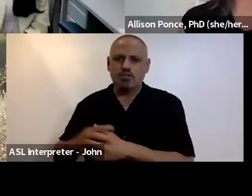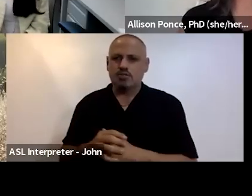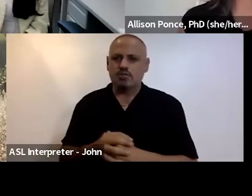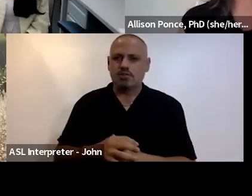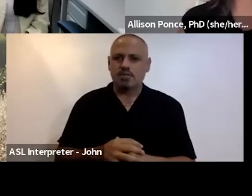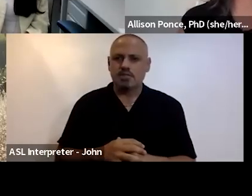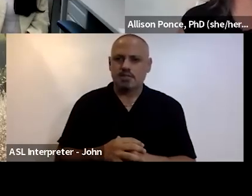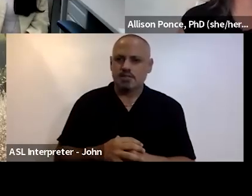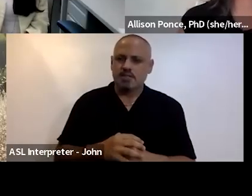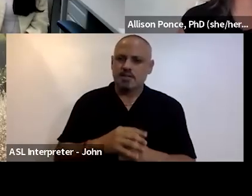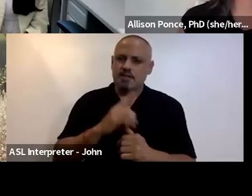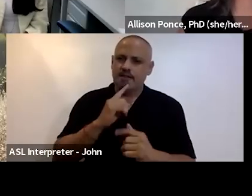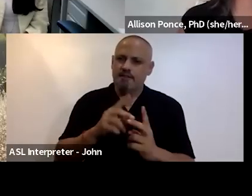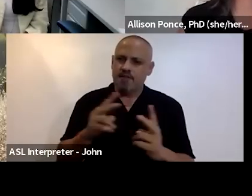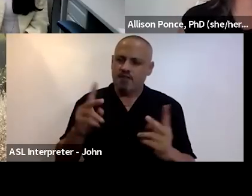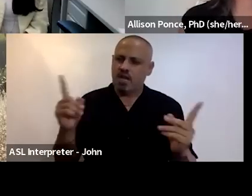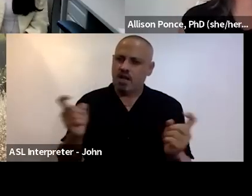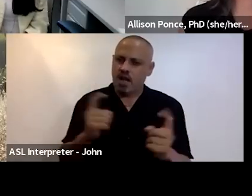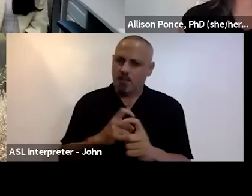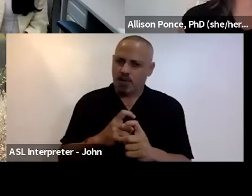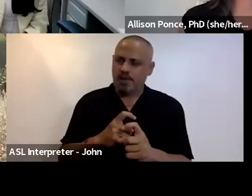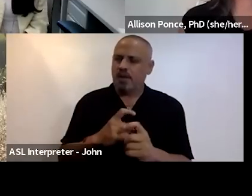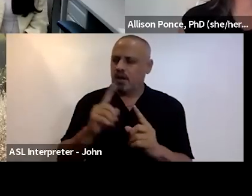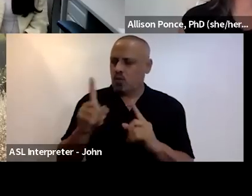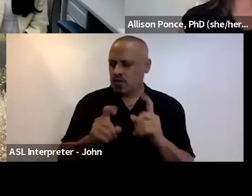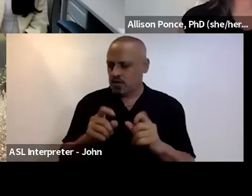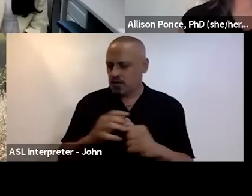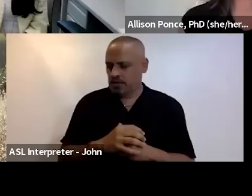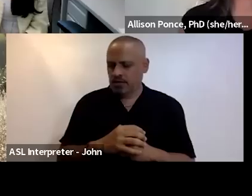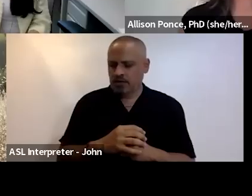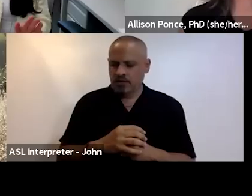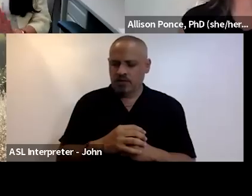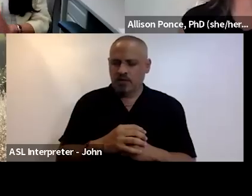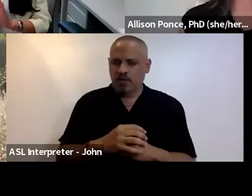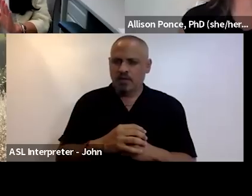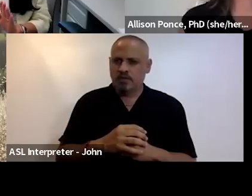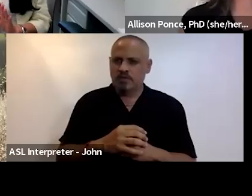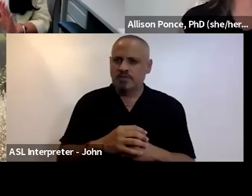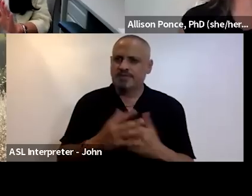to a very, very complicated question. So I kinda wanna take it.